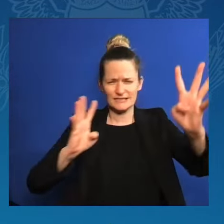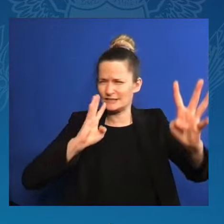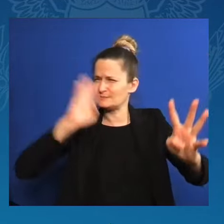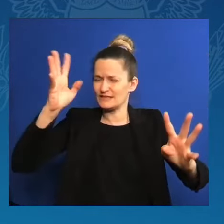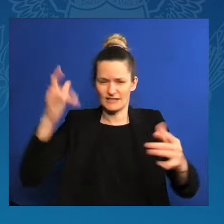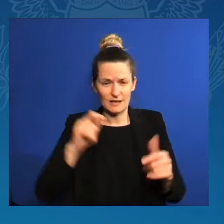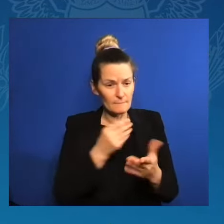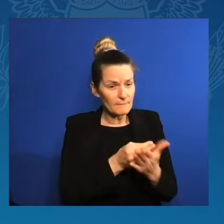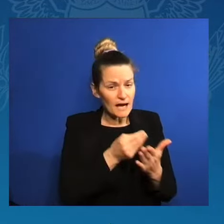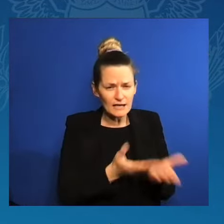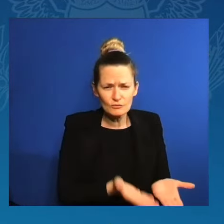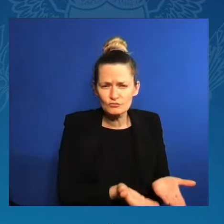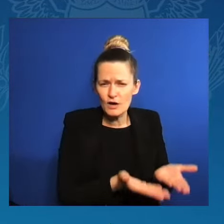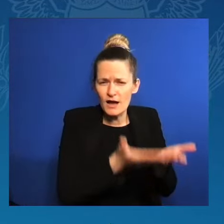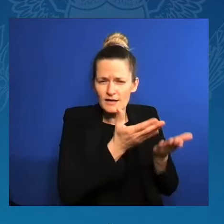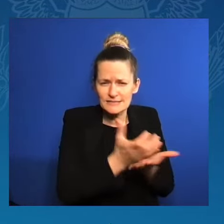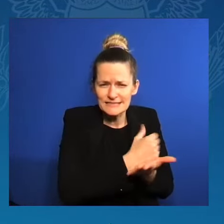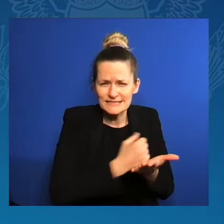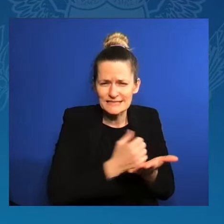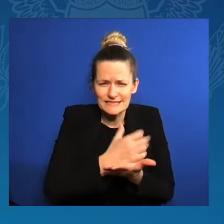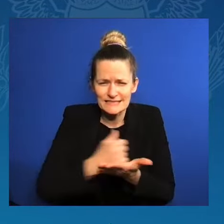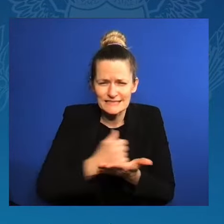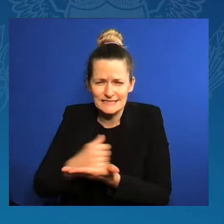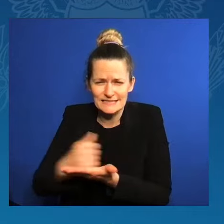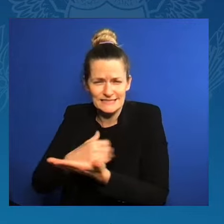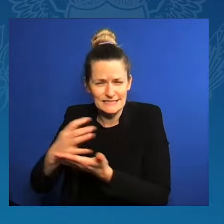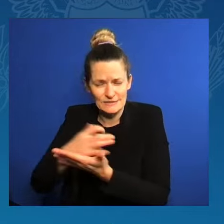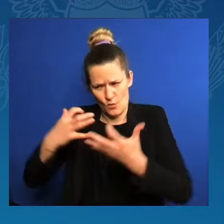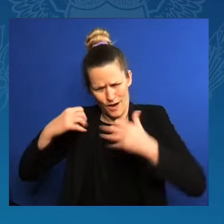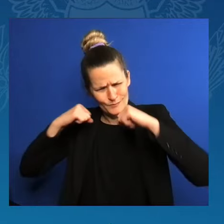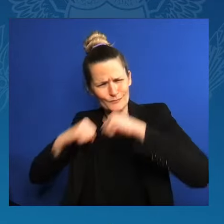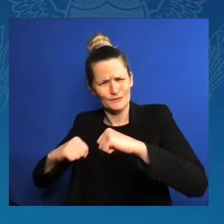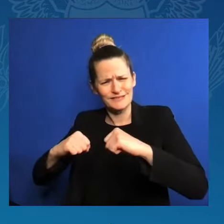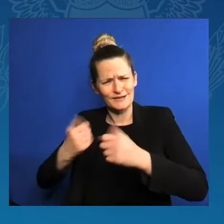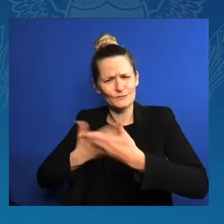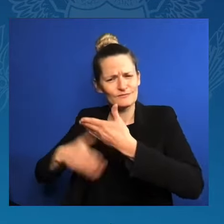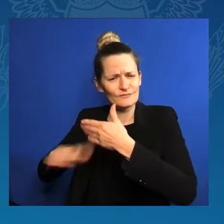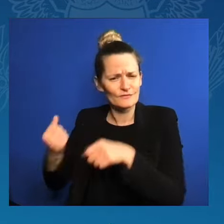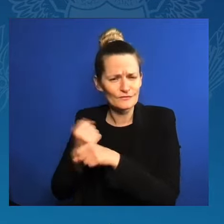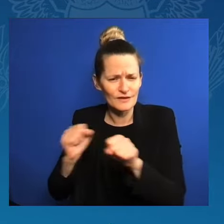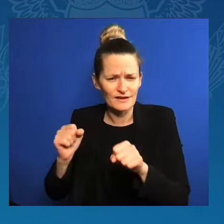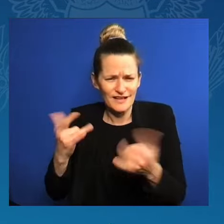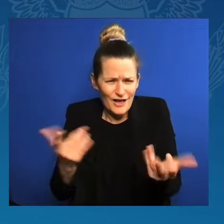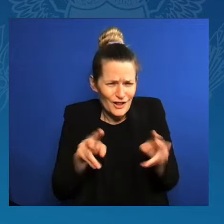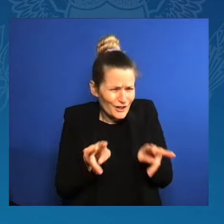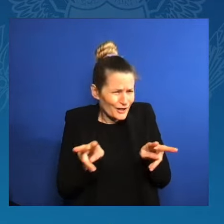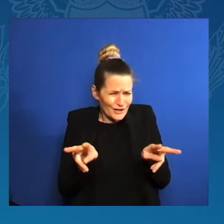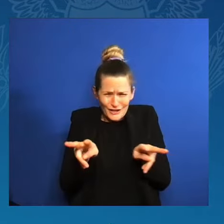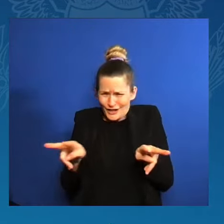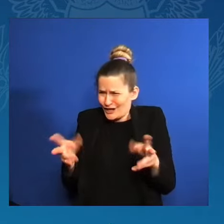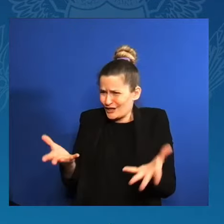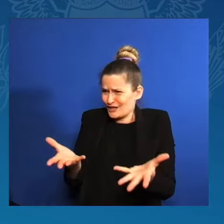Together, here, people of every background. I wish you could see what I'm looking at.